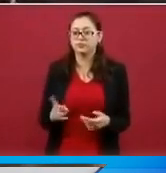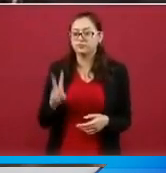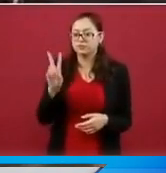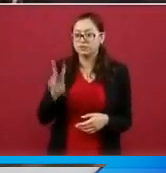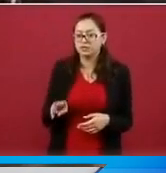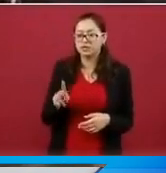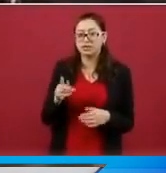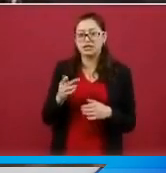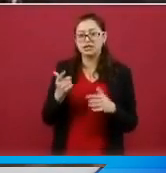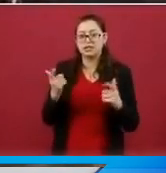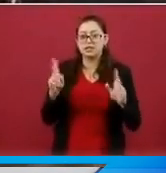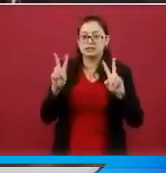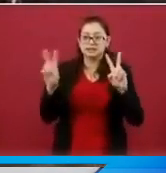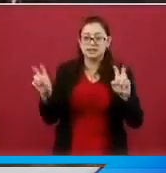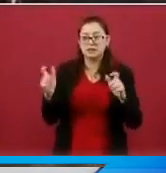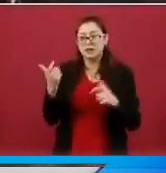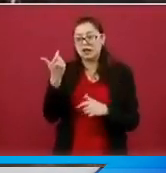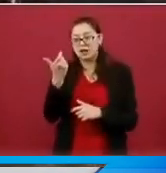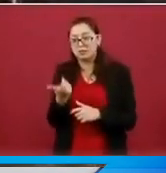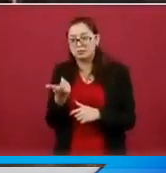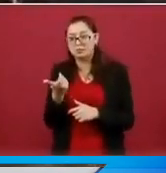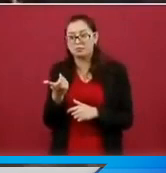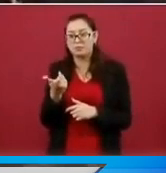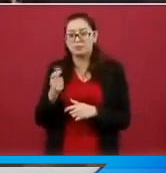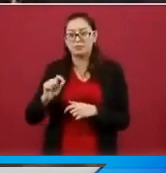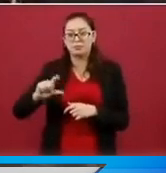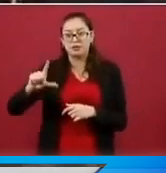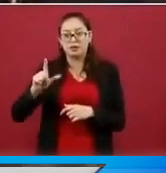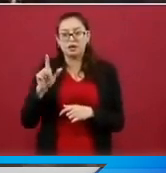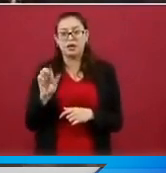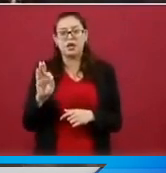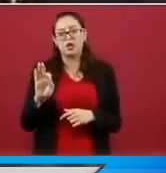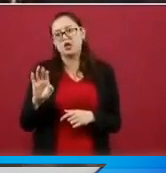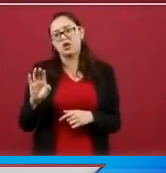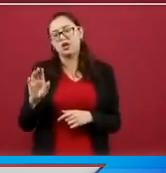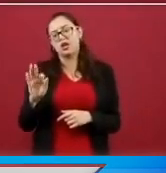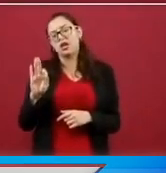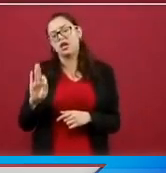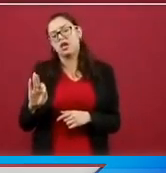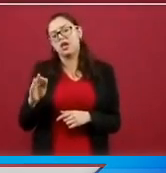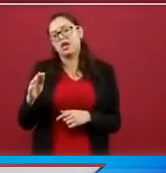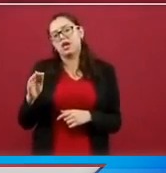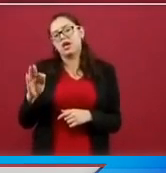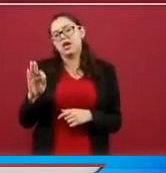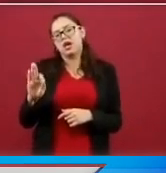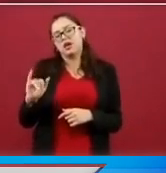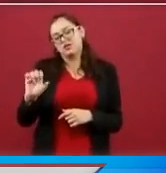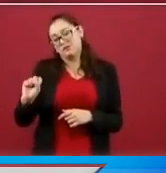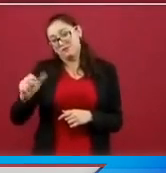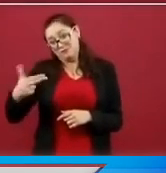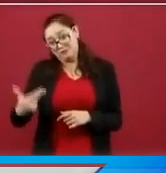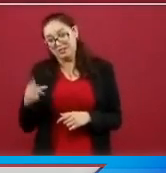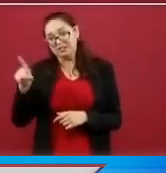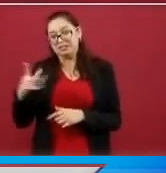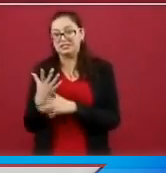all the potential of the Government is in availability of the support that is needed to Pemex the projections of the rating agencies are not correct